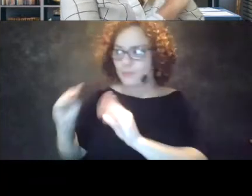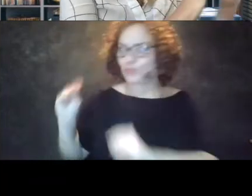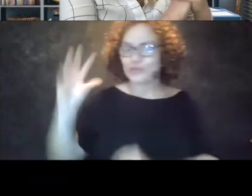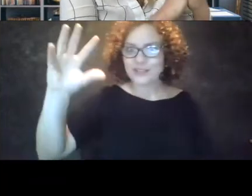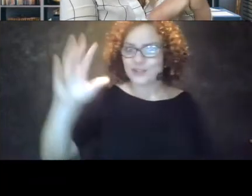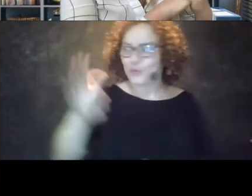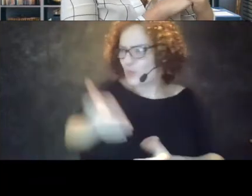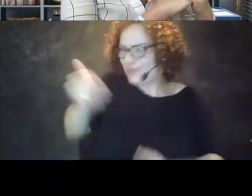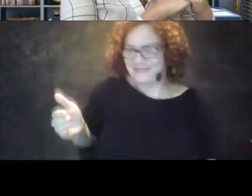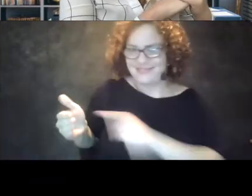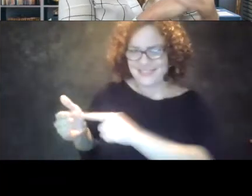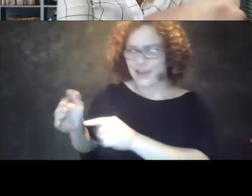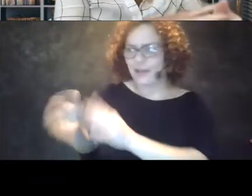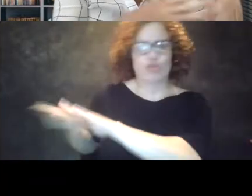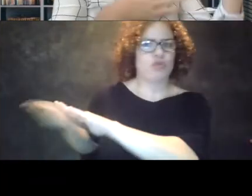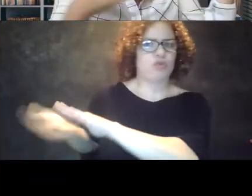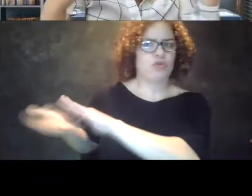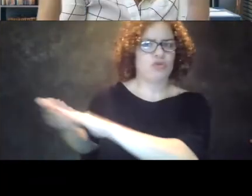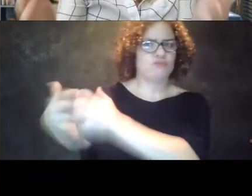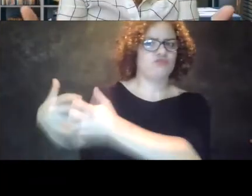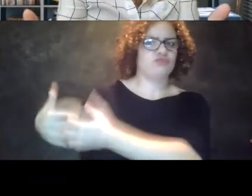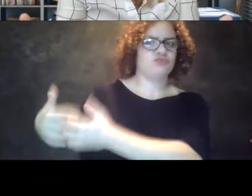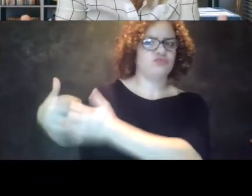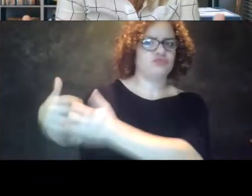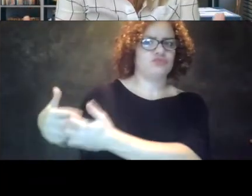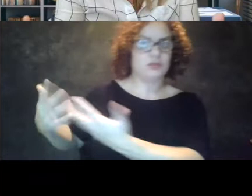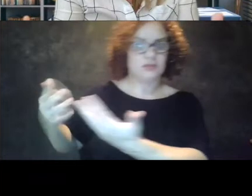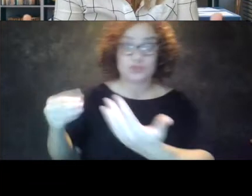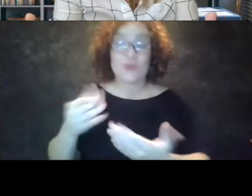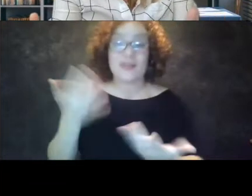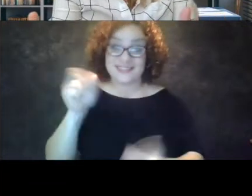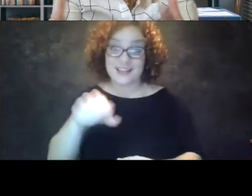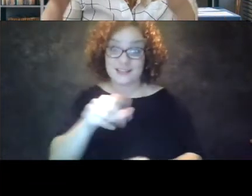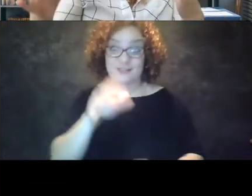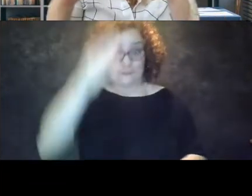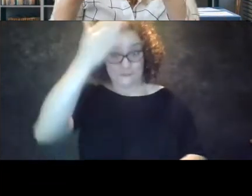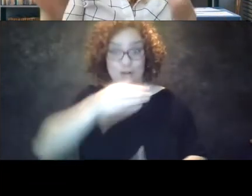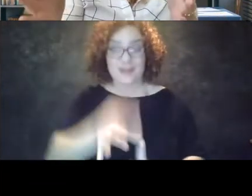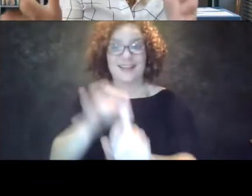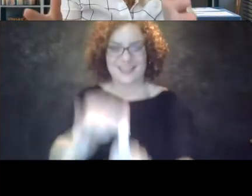And so even though you know, front and center might be best for vision, for the vision he